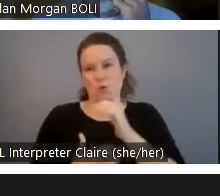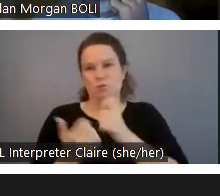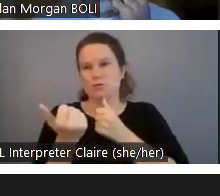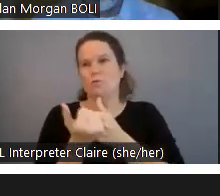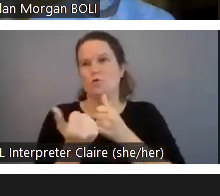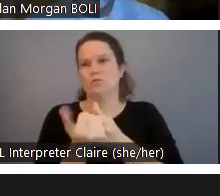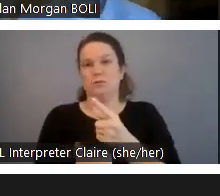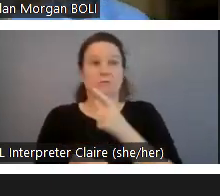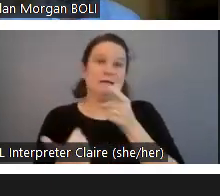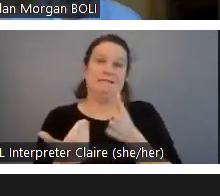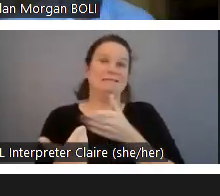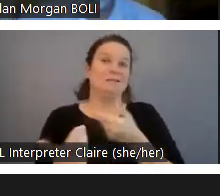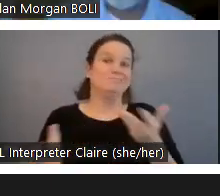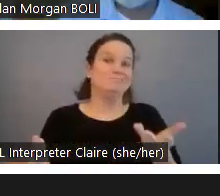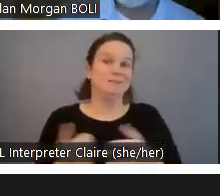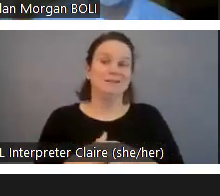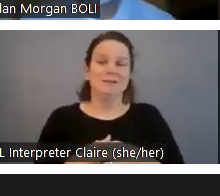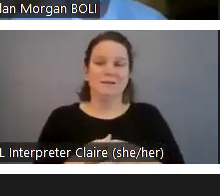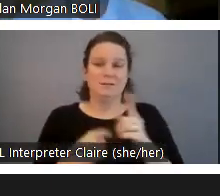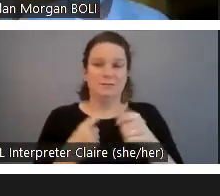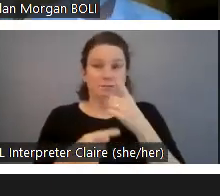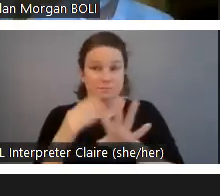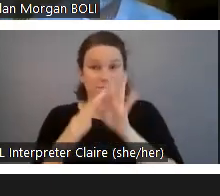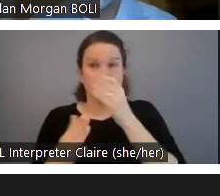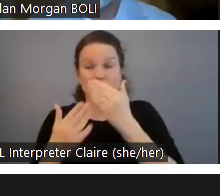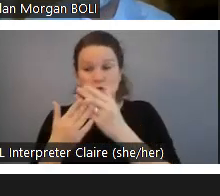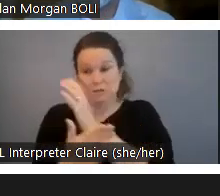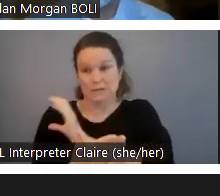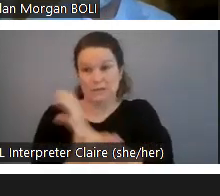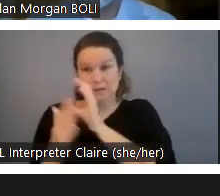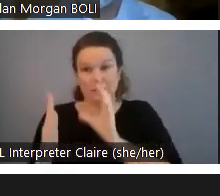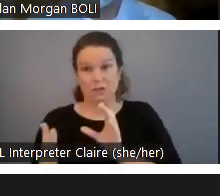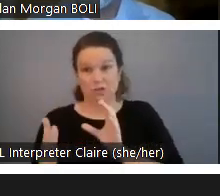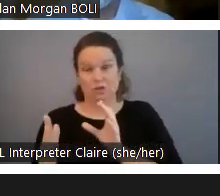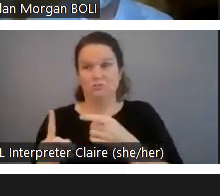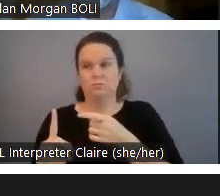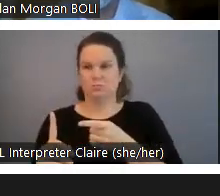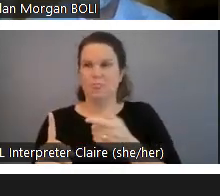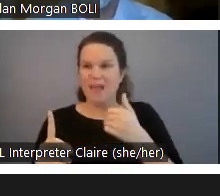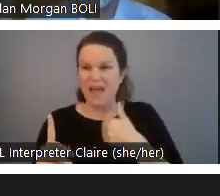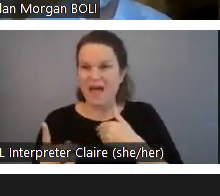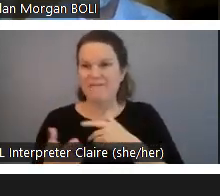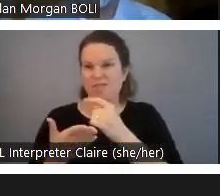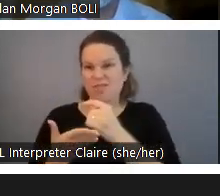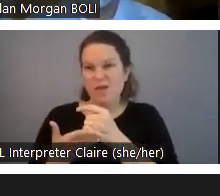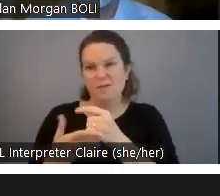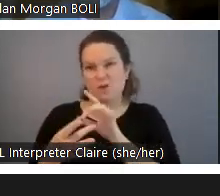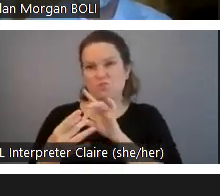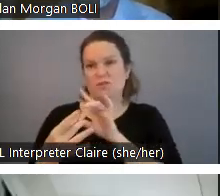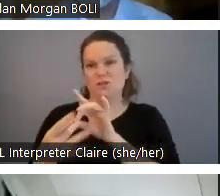not easy, but I think when you find a good clinician that can have that